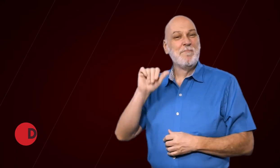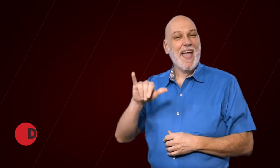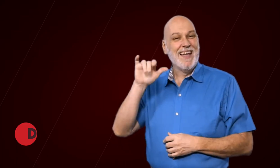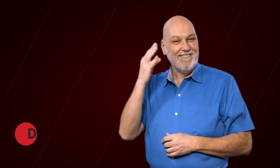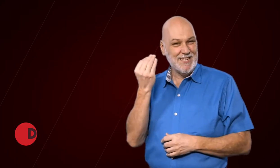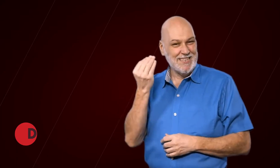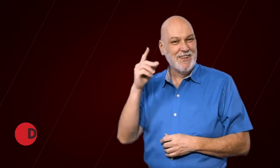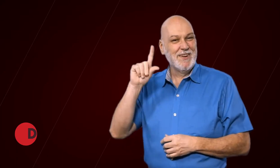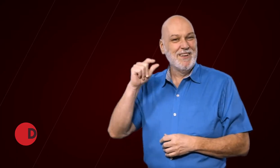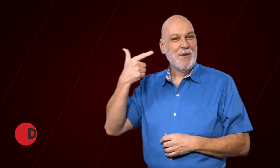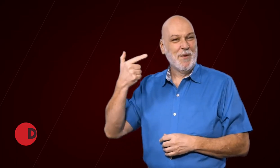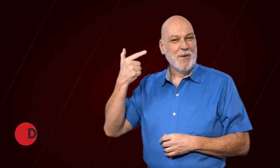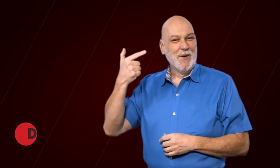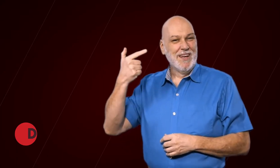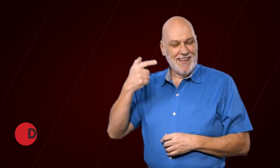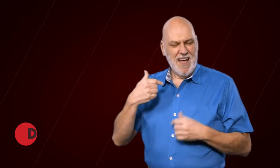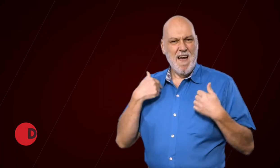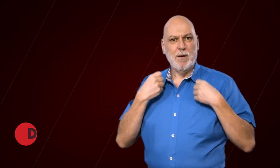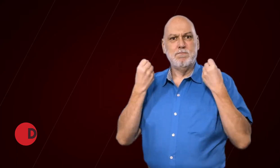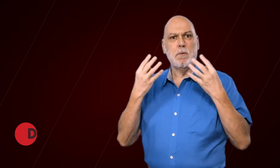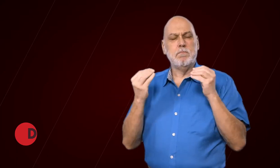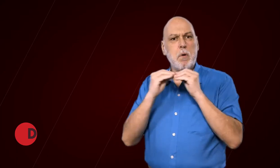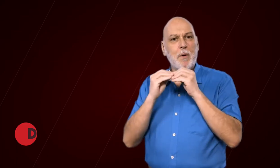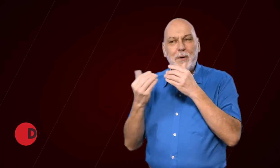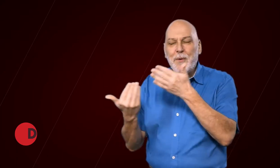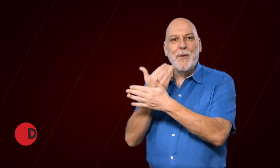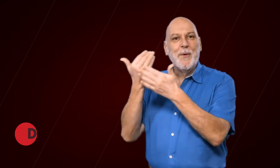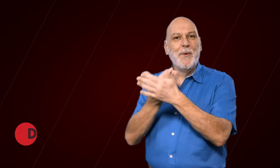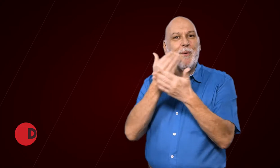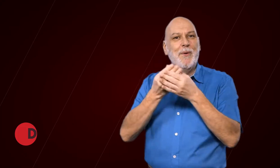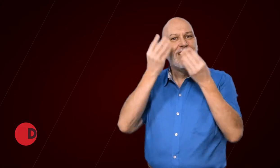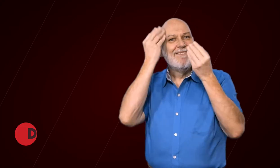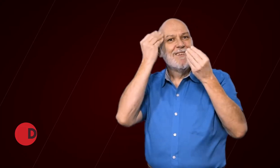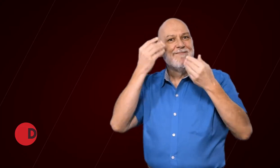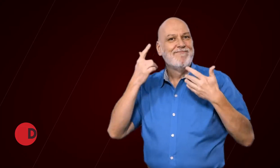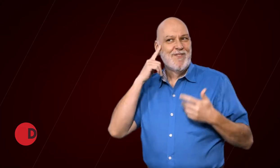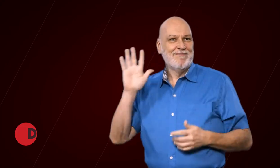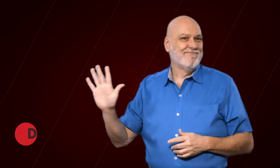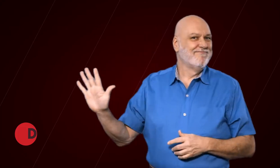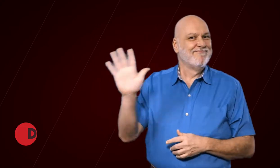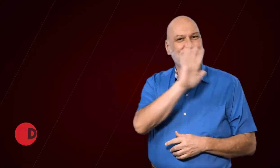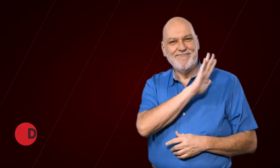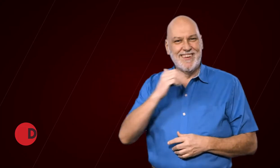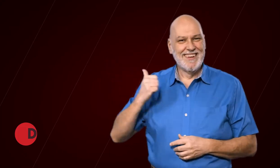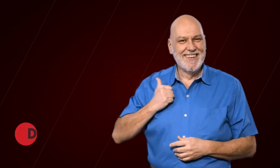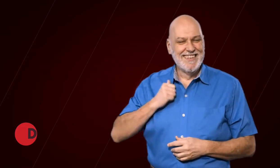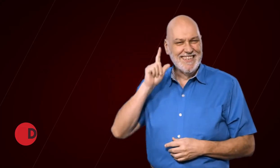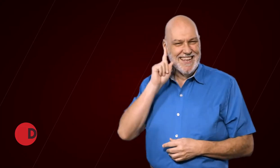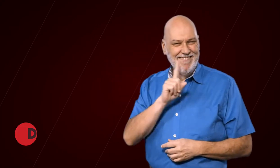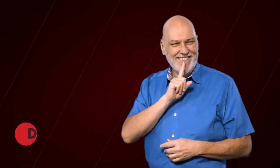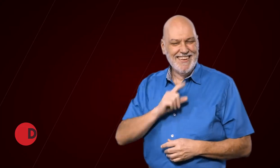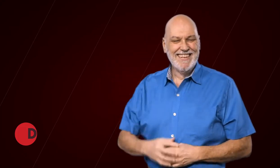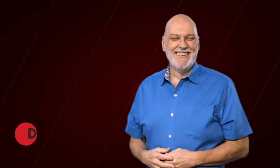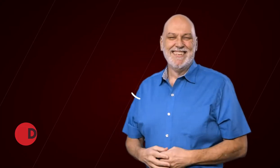Bringing alerts & news reports at intervals for all Deaf Canadians!